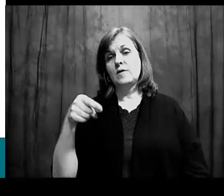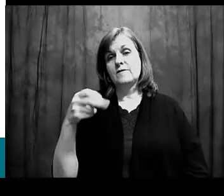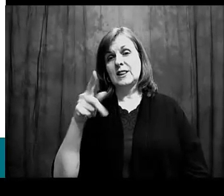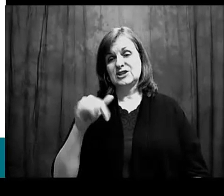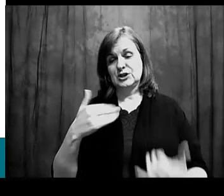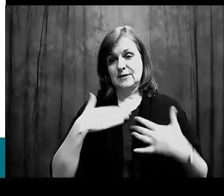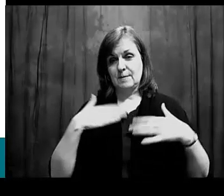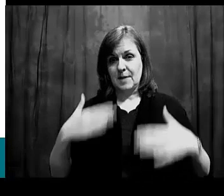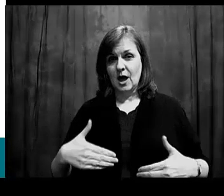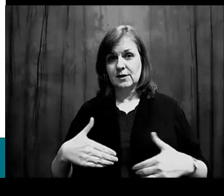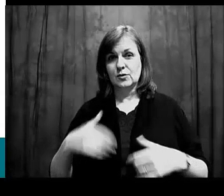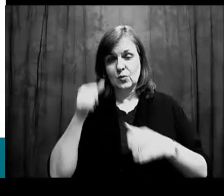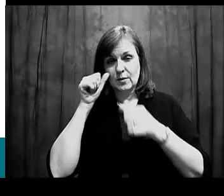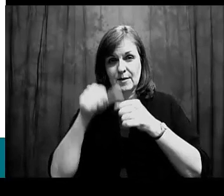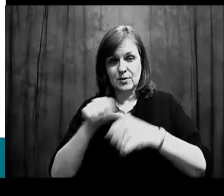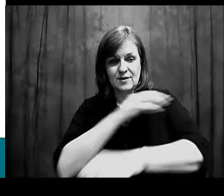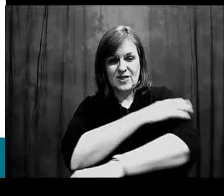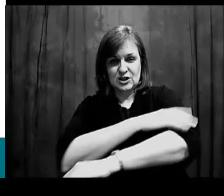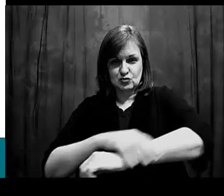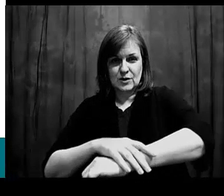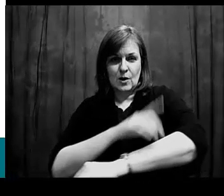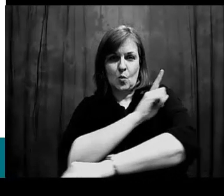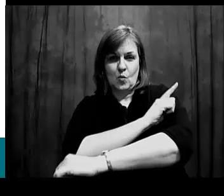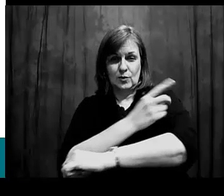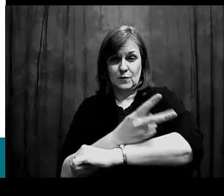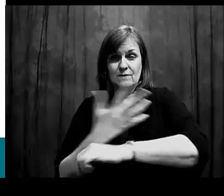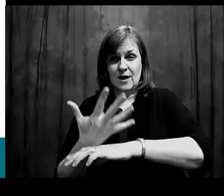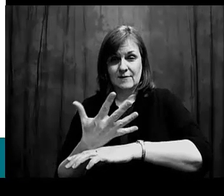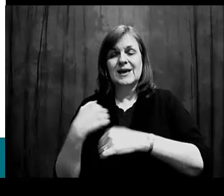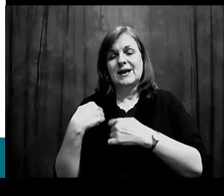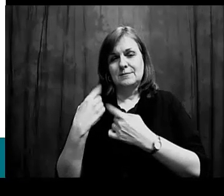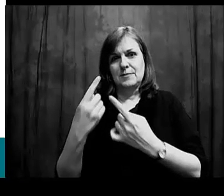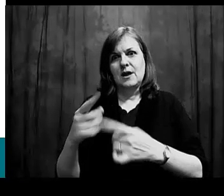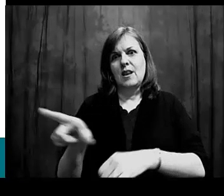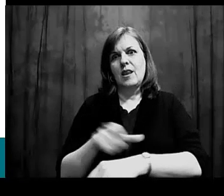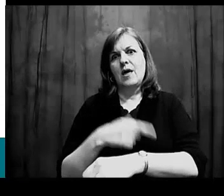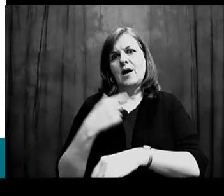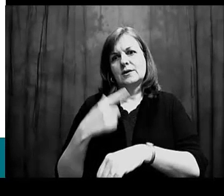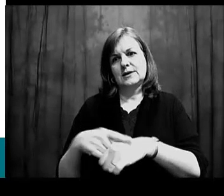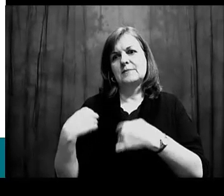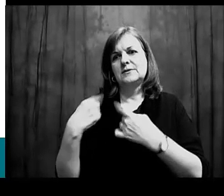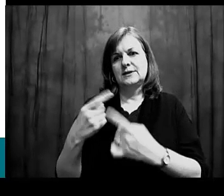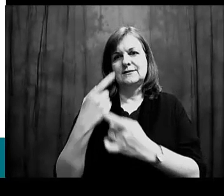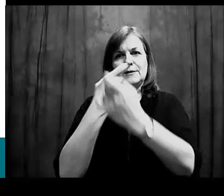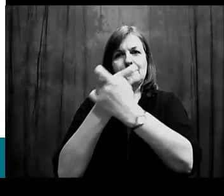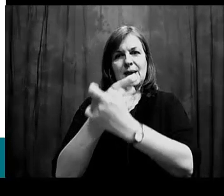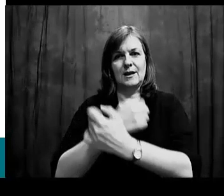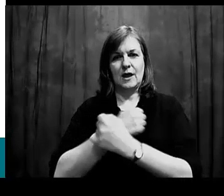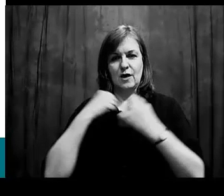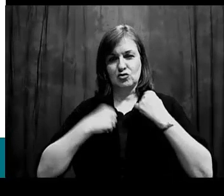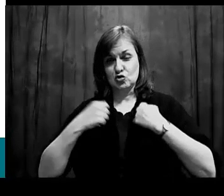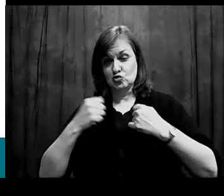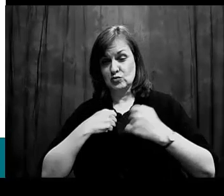as far as their forelimb structures so you see it's been a whole long time since they were related